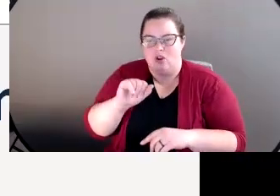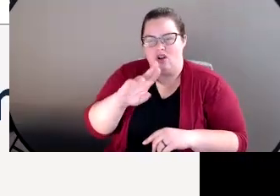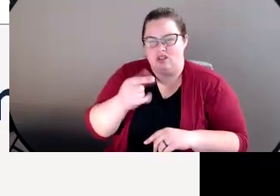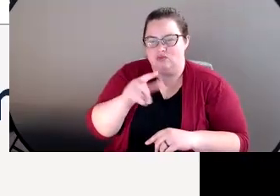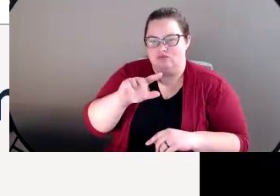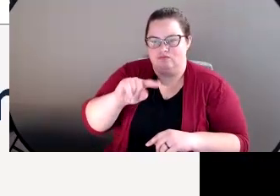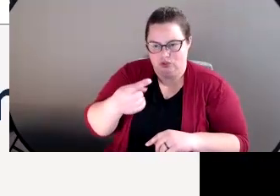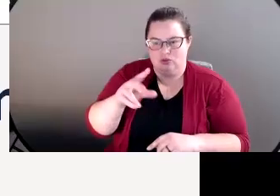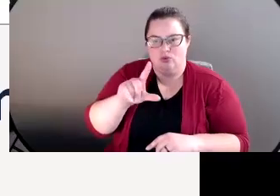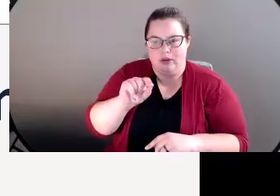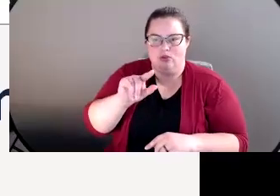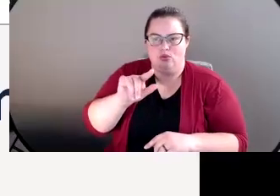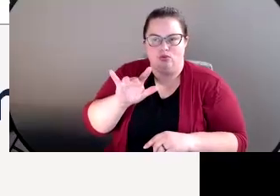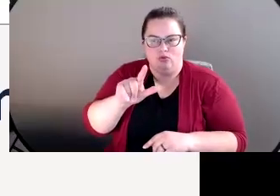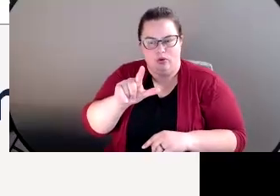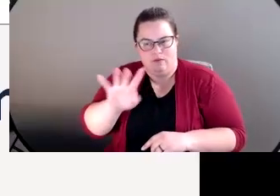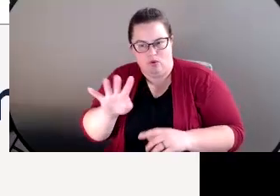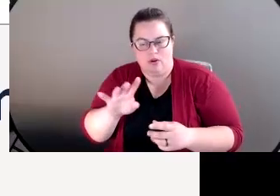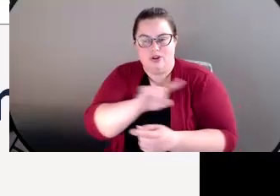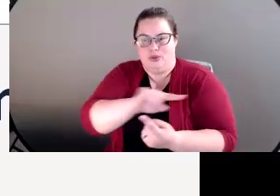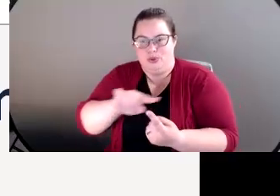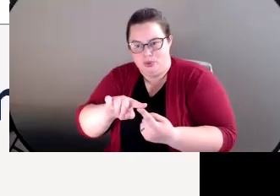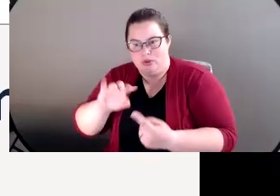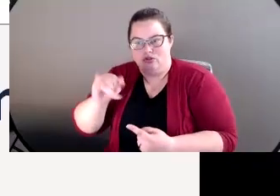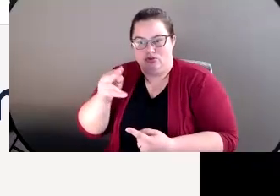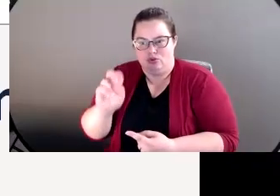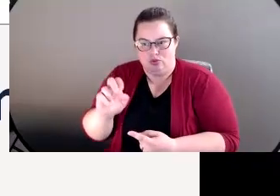And so if you are using Zoom Cloud for or to save the recordings,